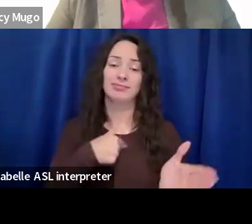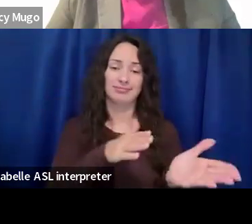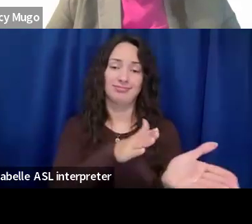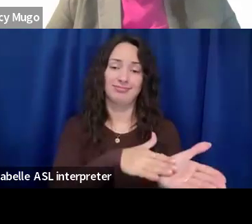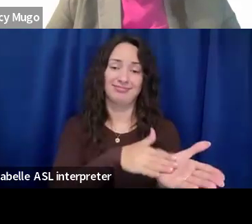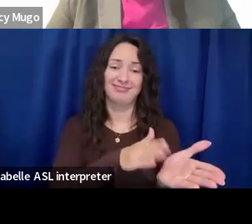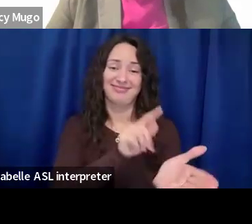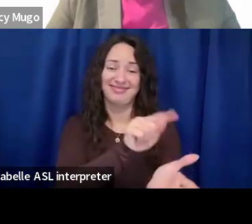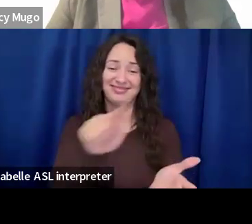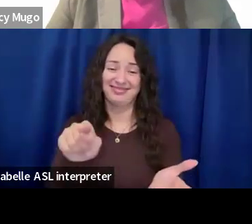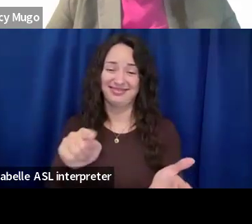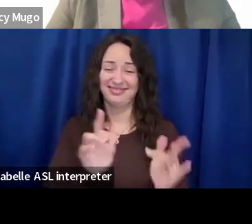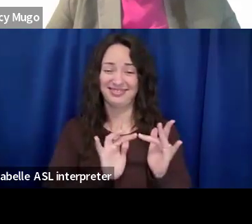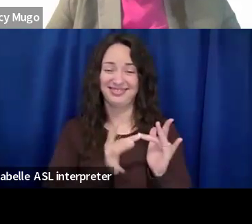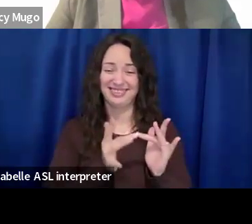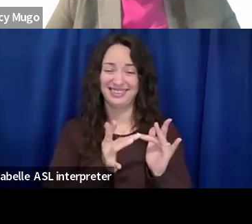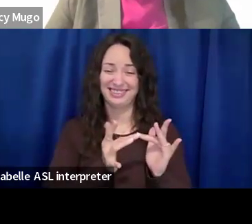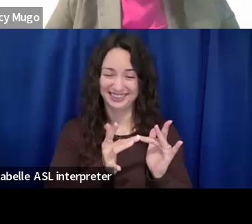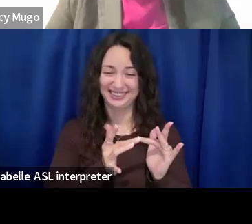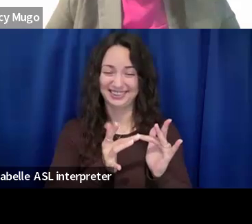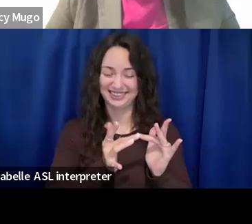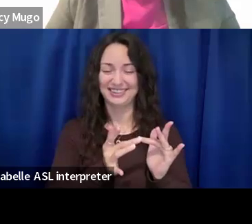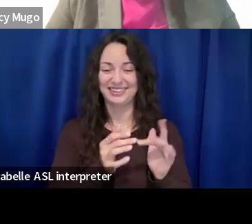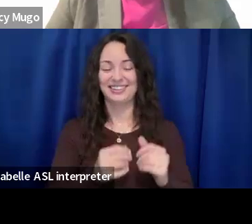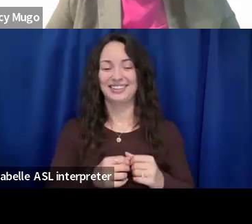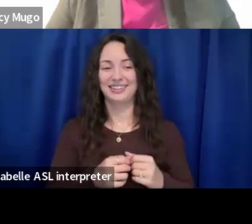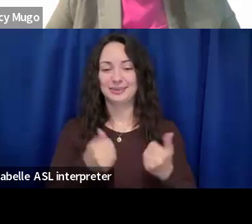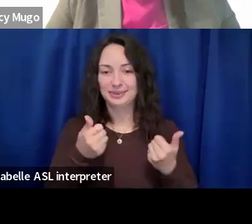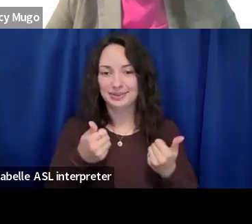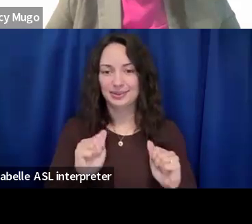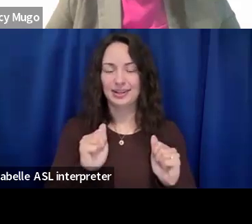today to try to gain as much as you can